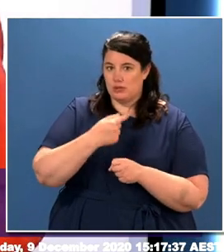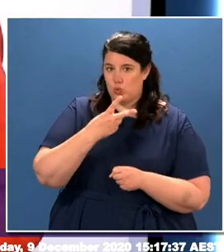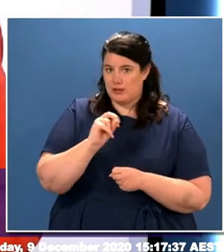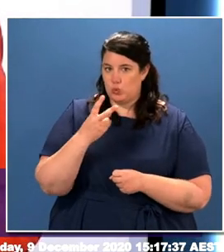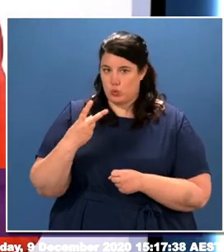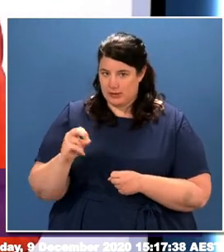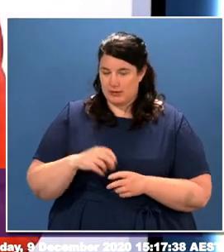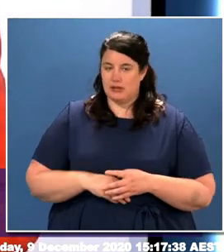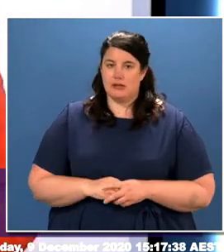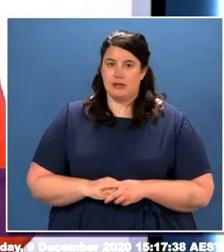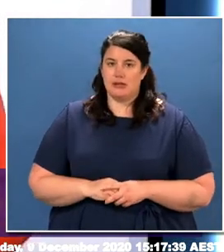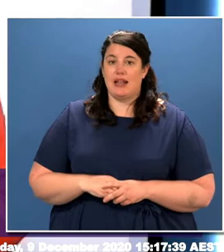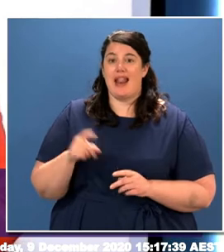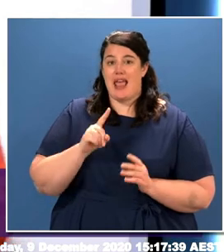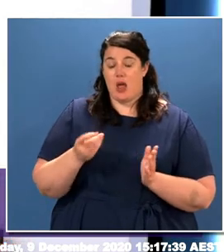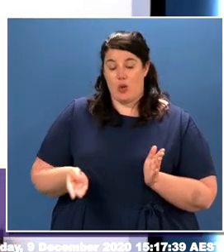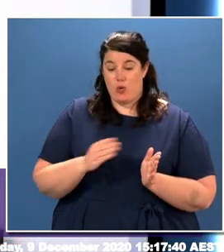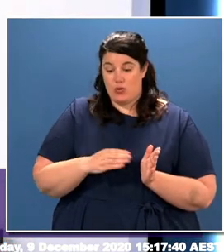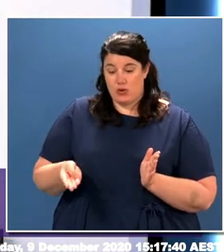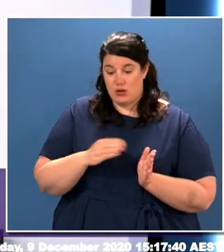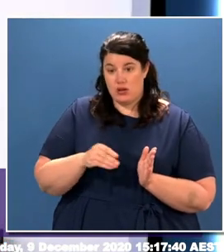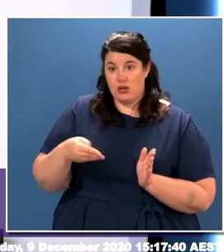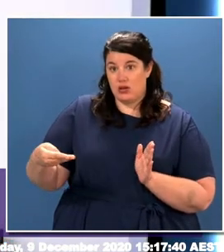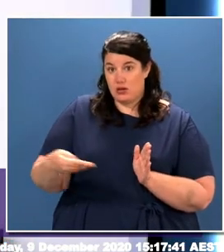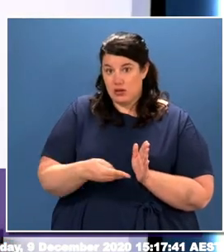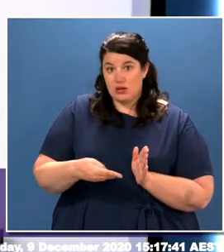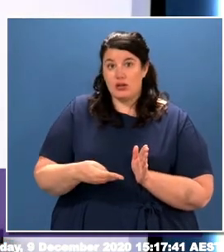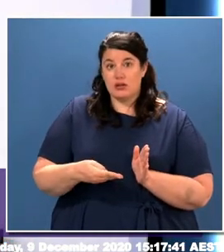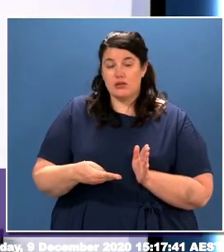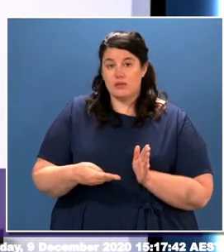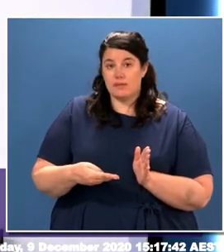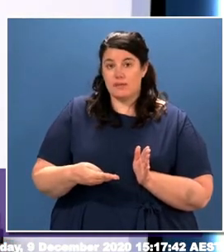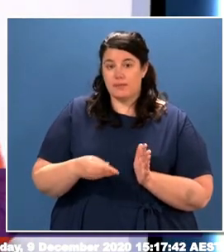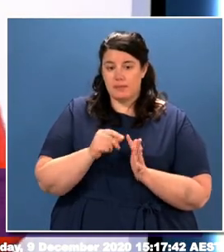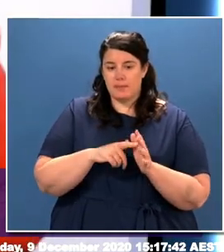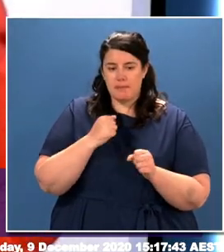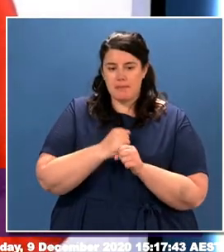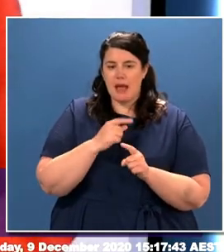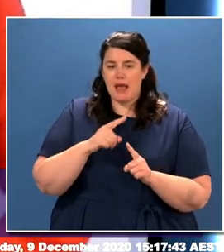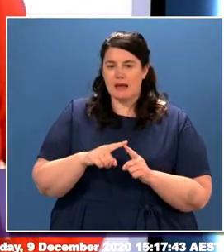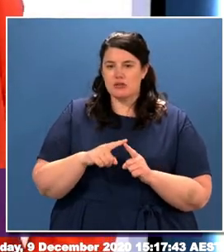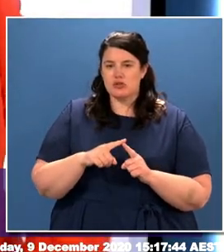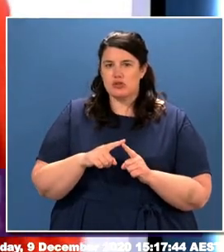And if you turn to the page number, which I will just use the